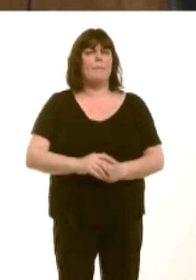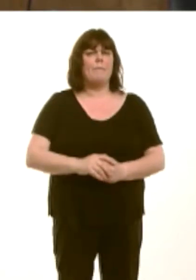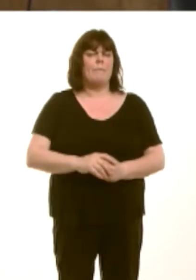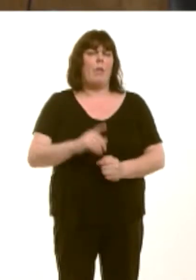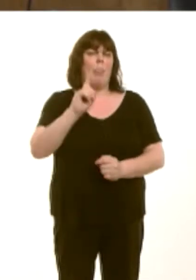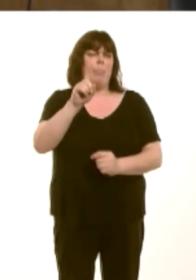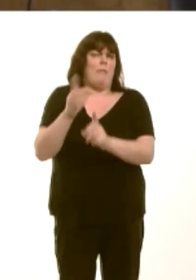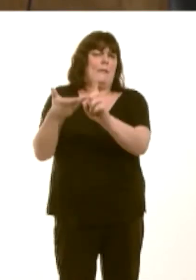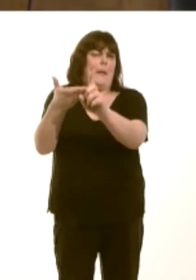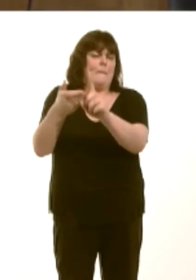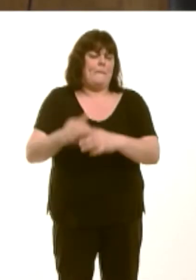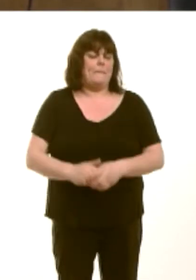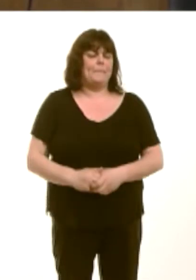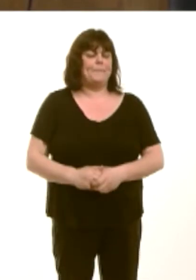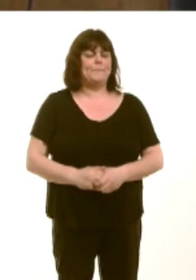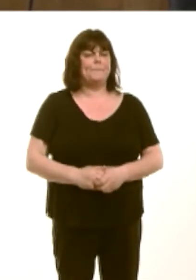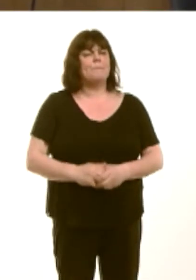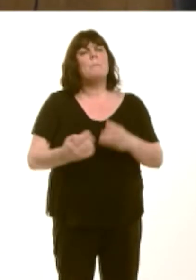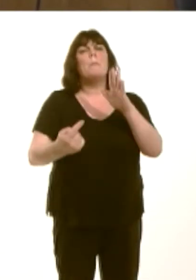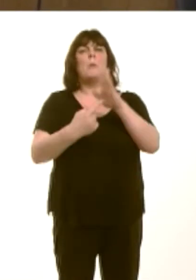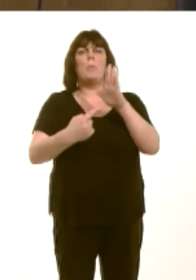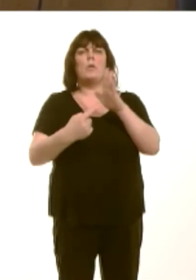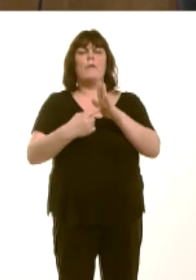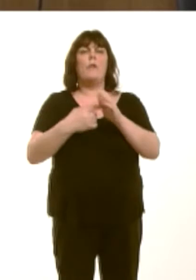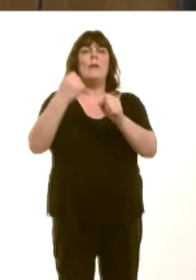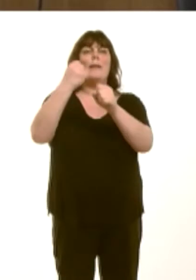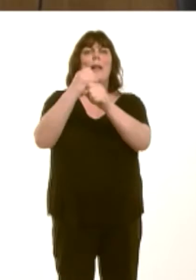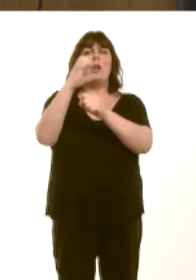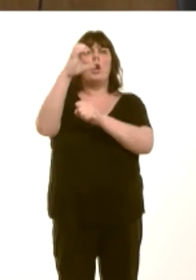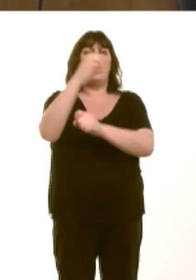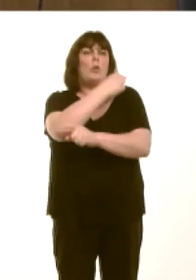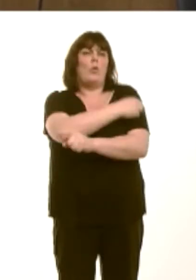However, whatís important as regards Glan Clwyd Hospital is that a specific schedule